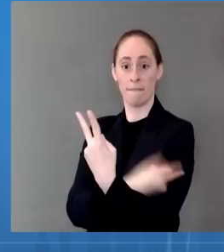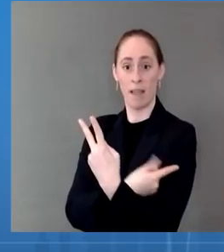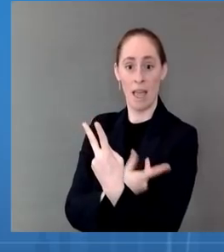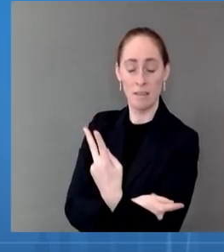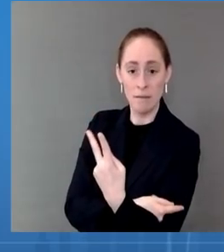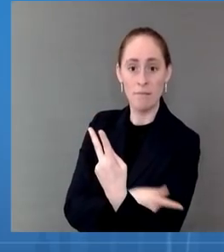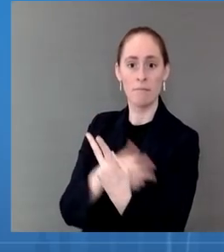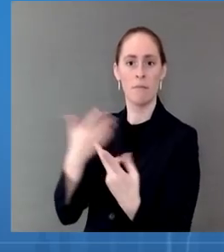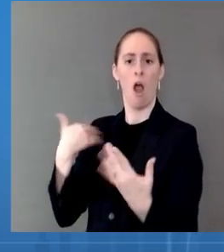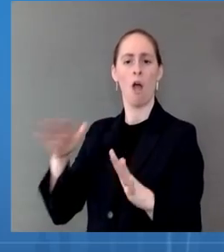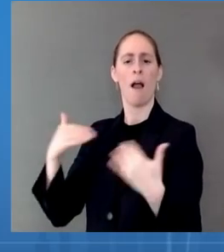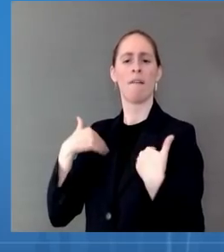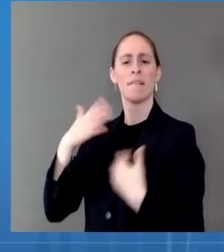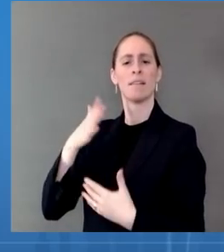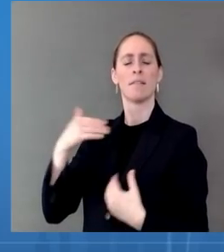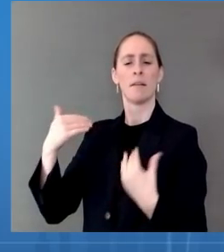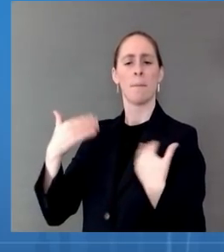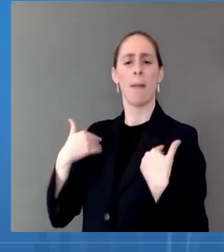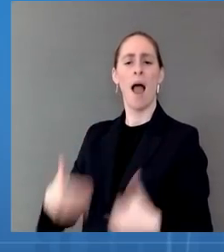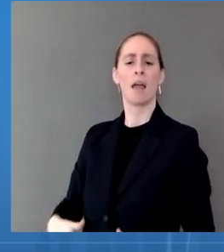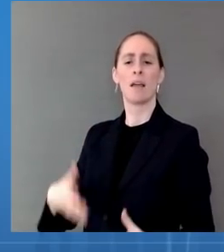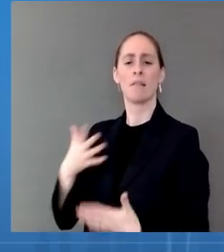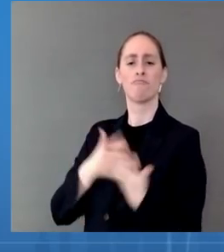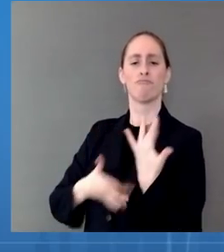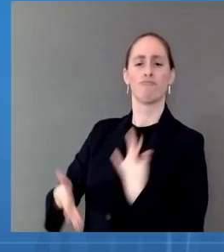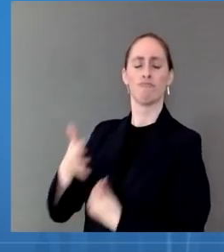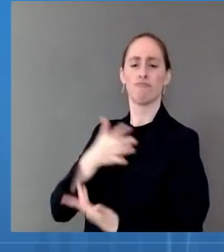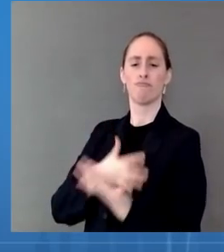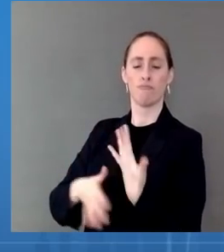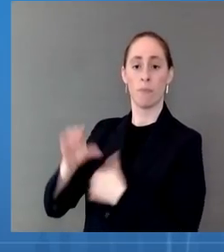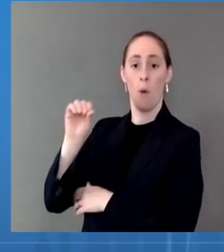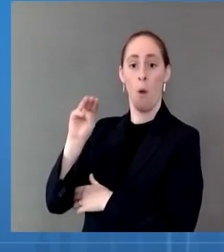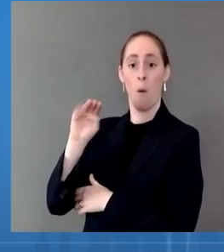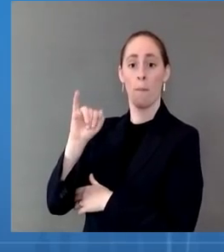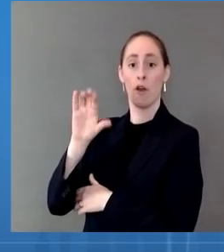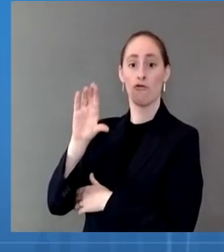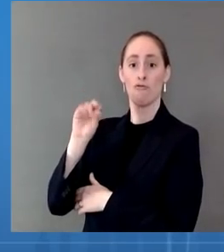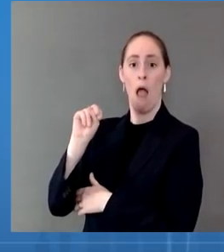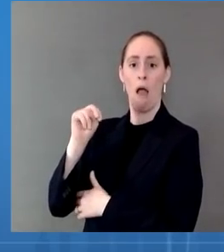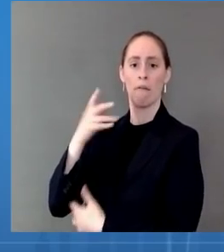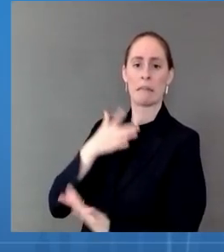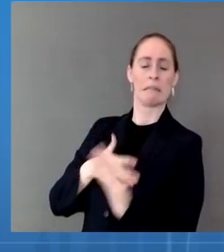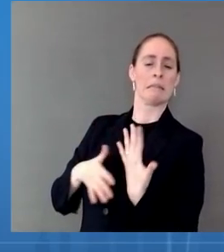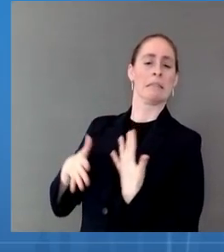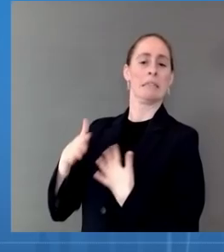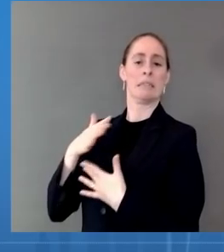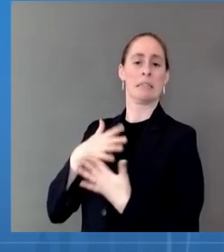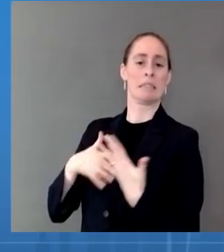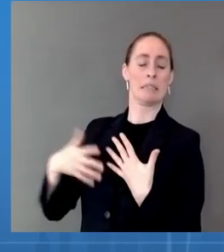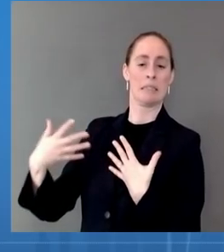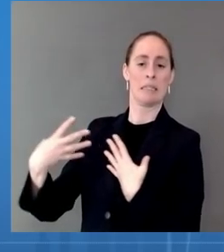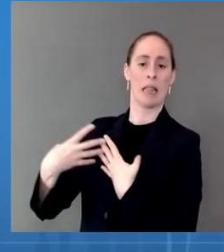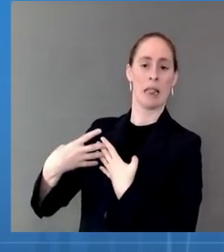in the other variants also had a sharp increase. Next slide.